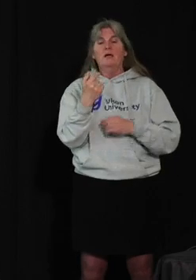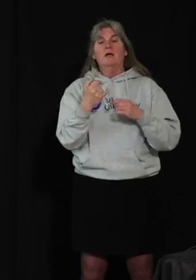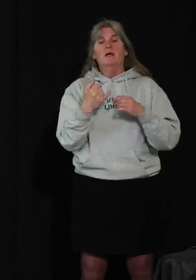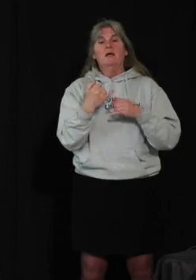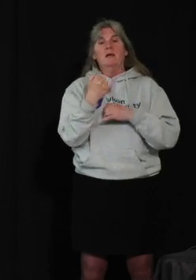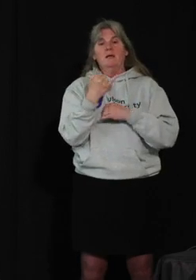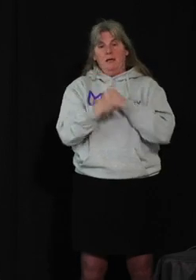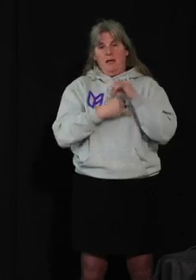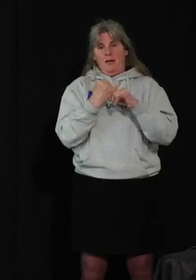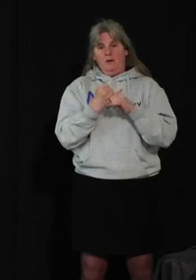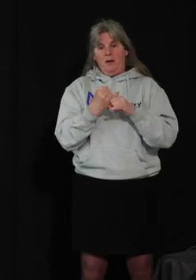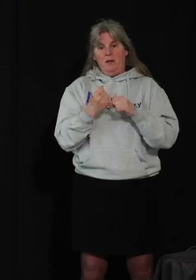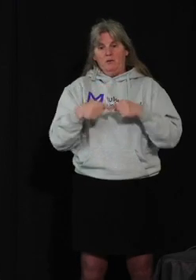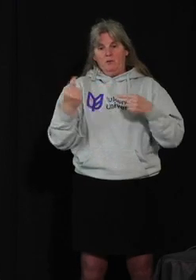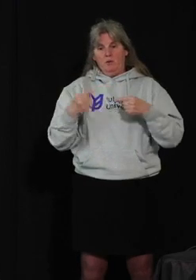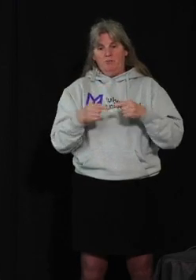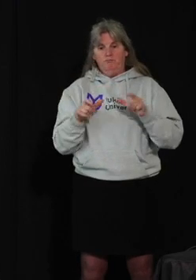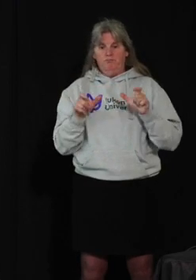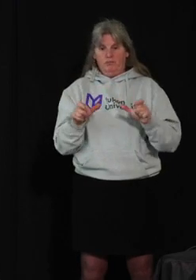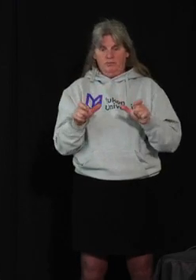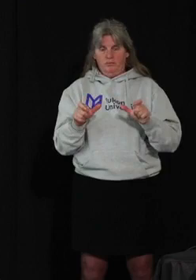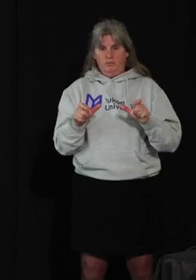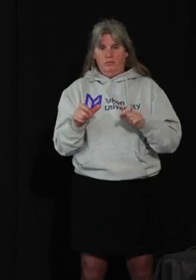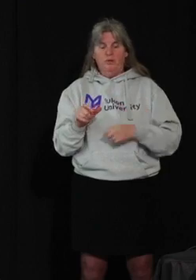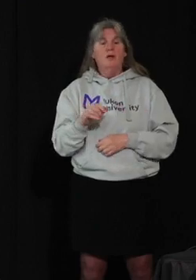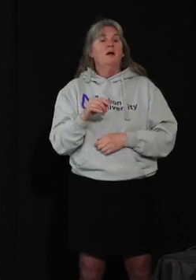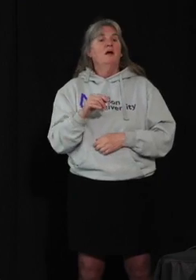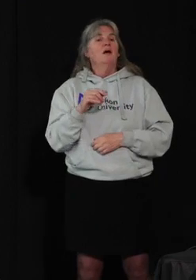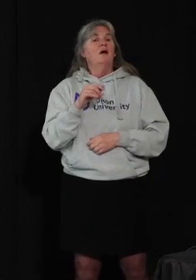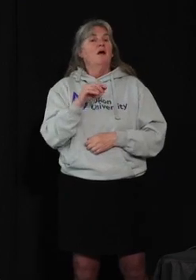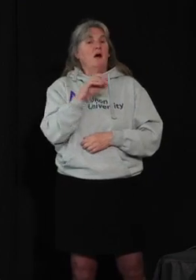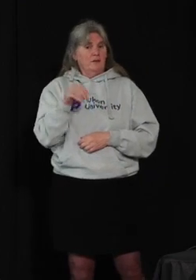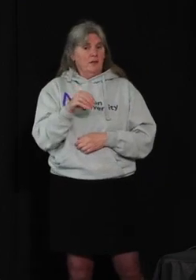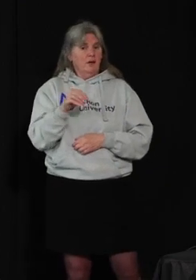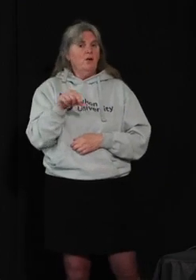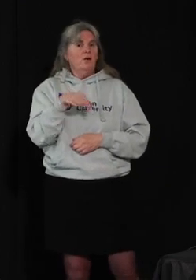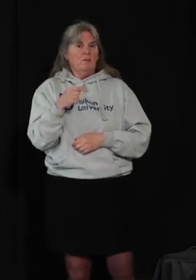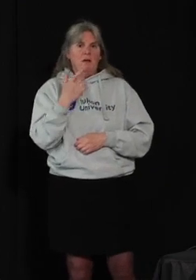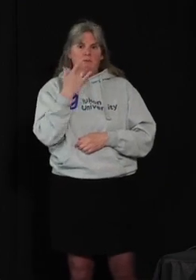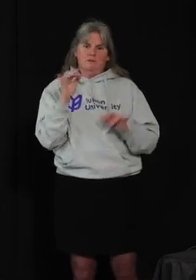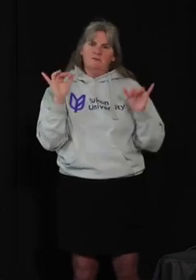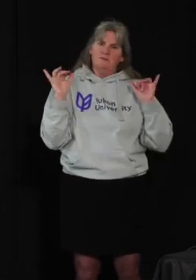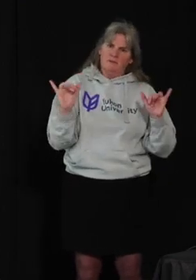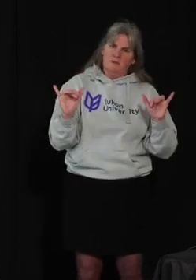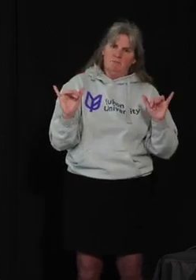Columbia, Québec, and Ontario are very much verging the federal government to stay